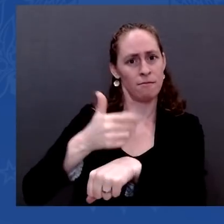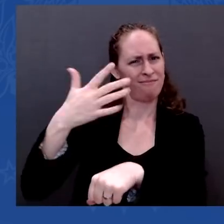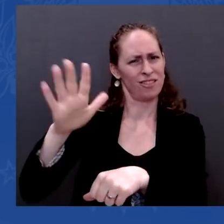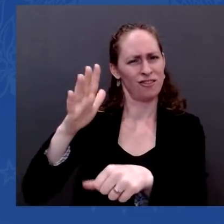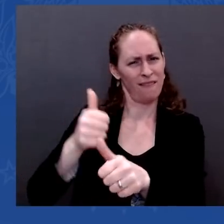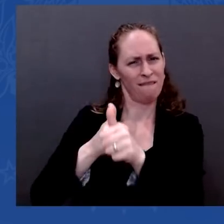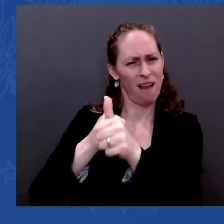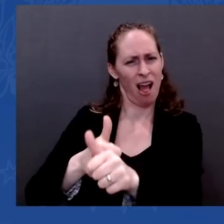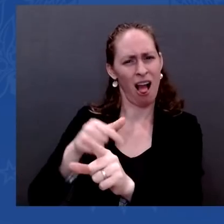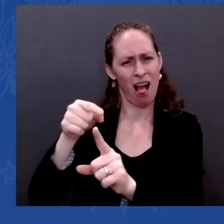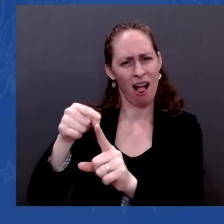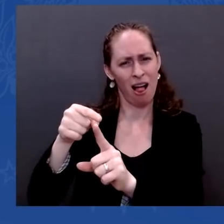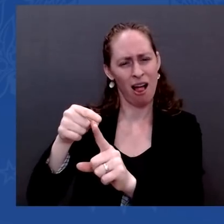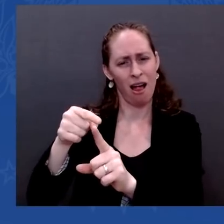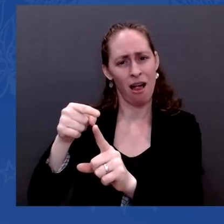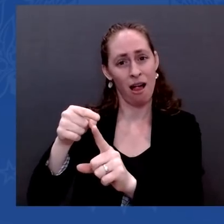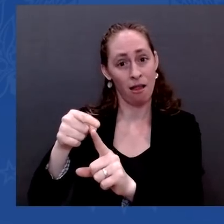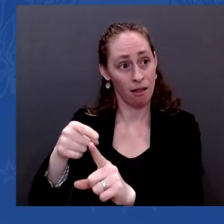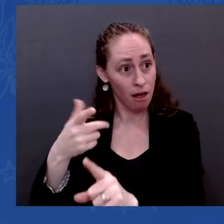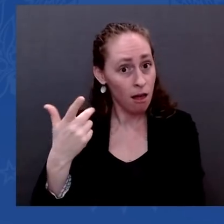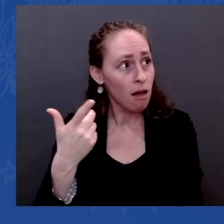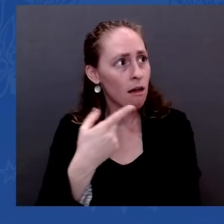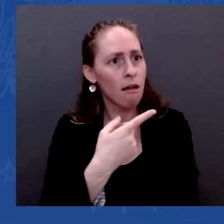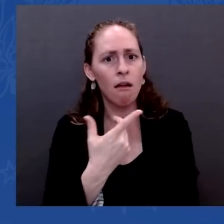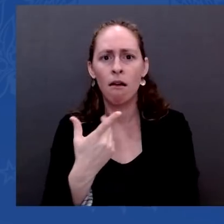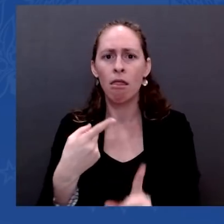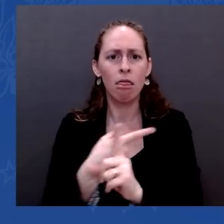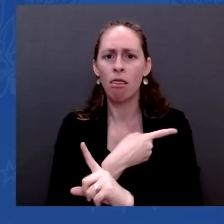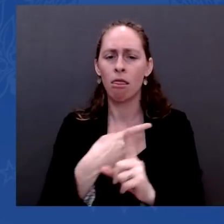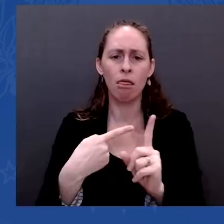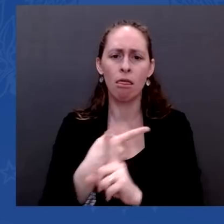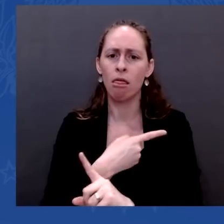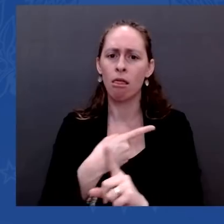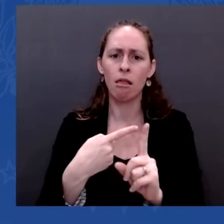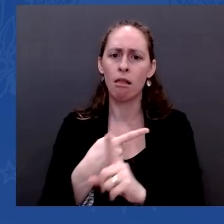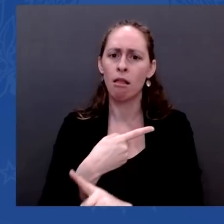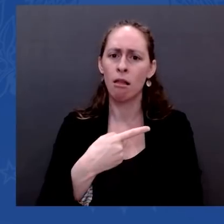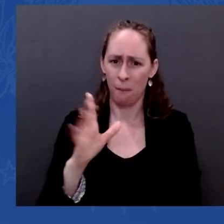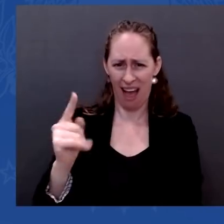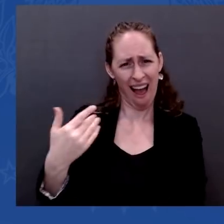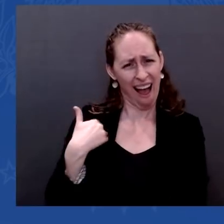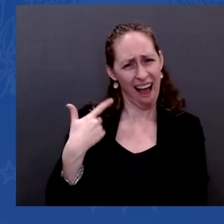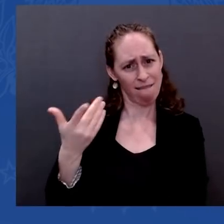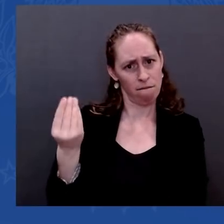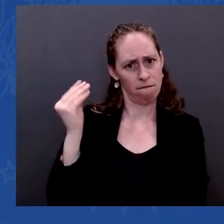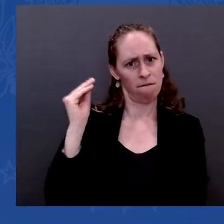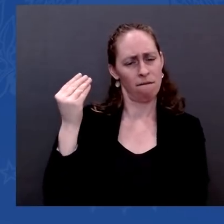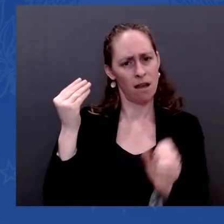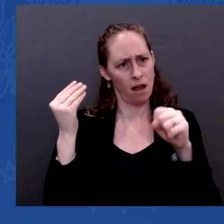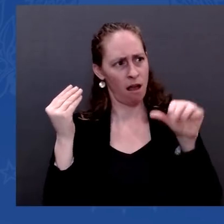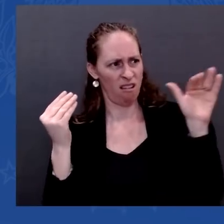so now we have come back to that format. We're having tough discussions in that format, and that shows that there are ways